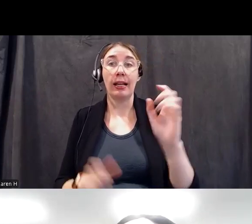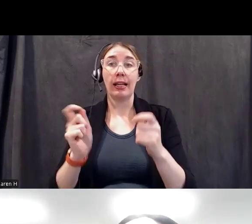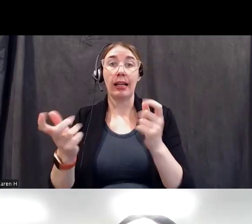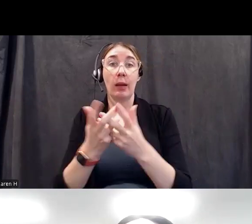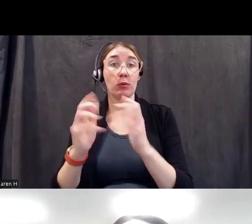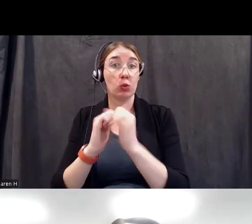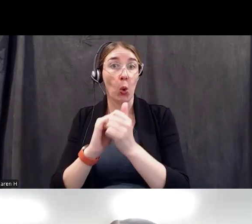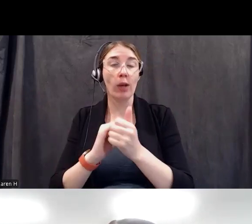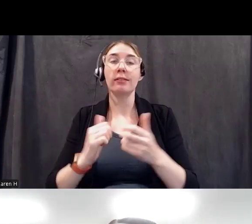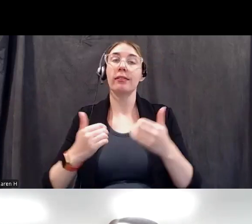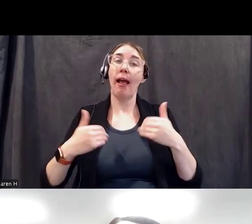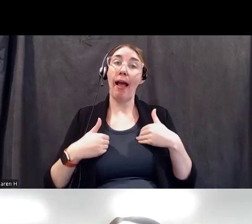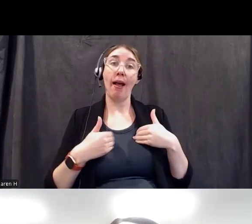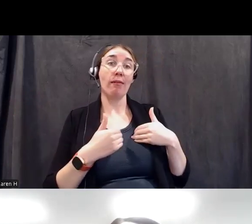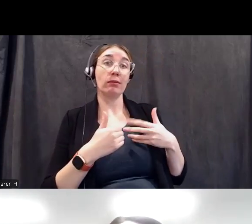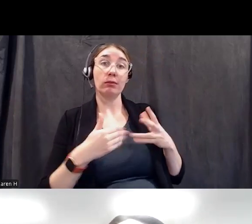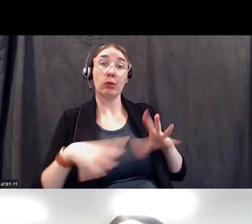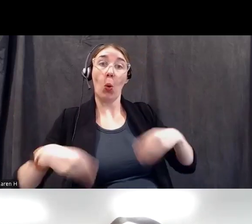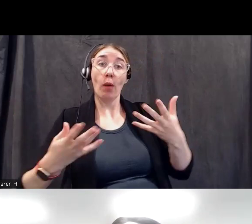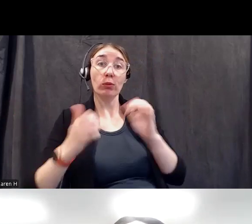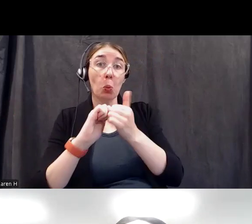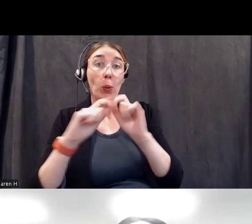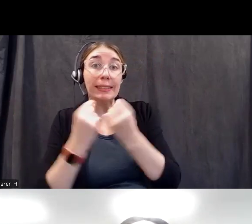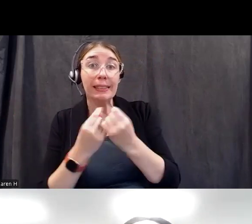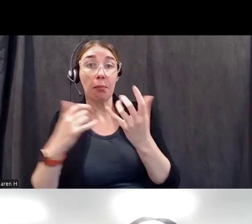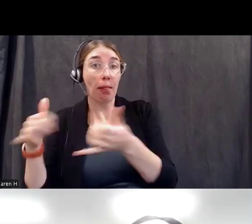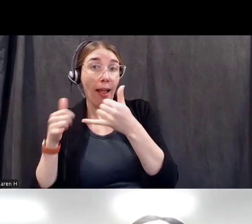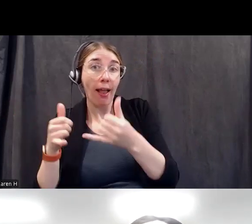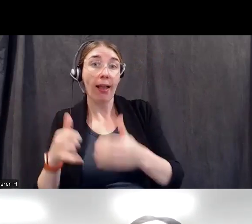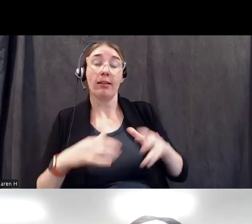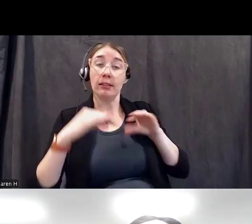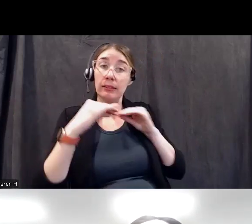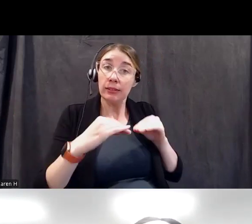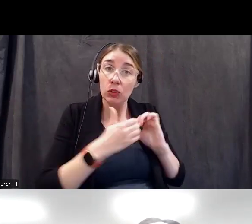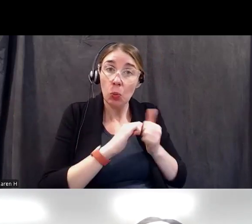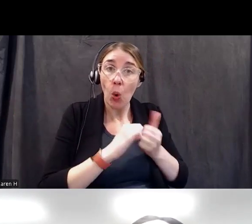so really neat organization that gives people opportunities to try things in their community